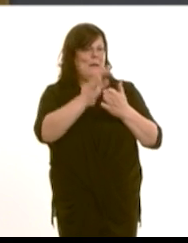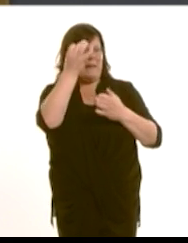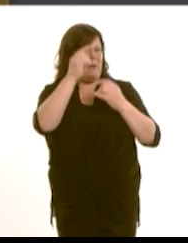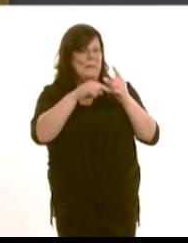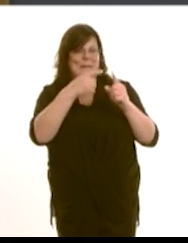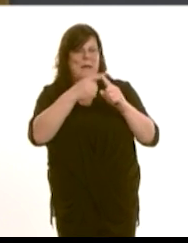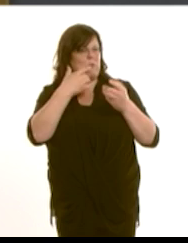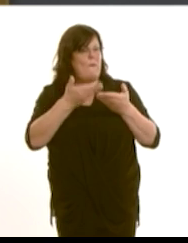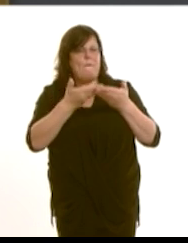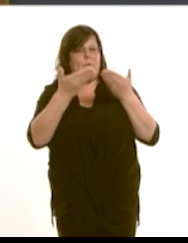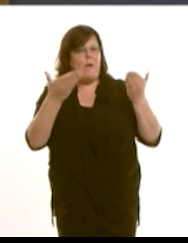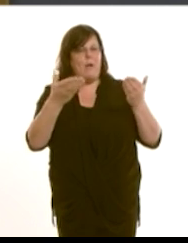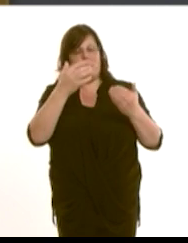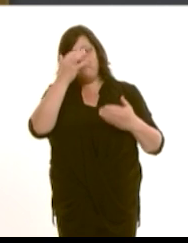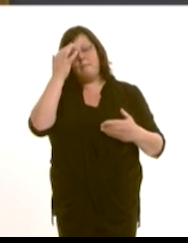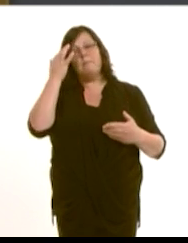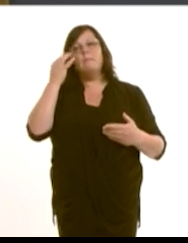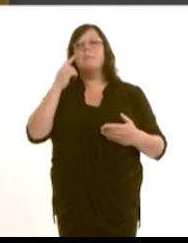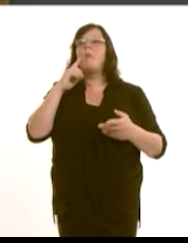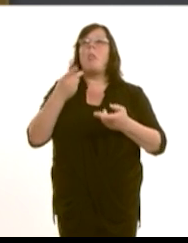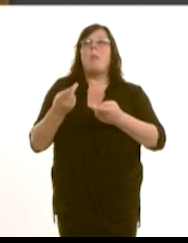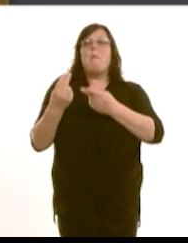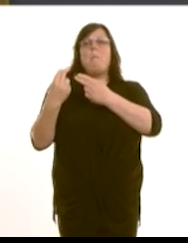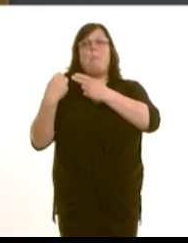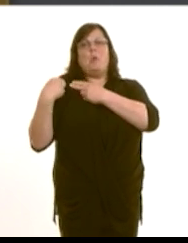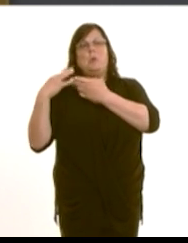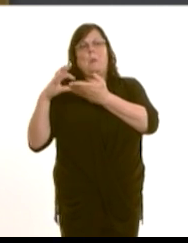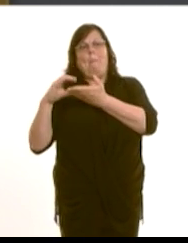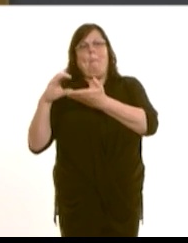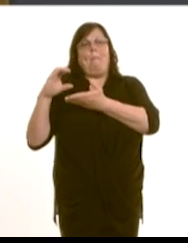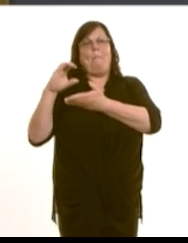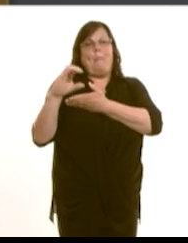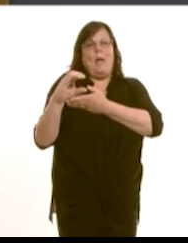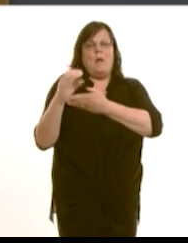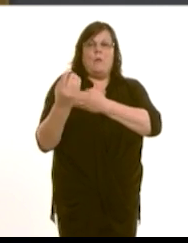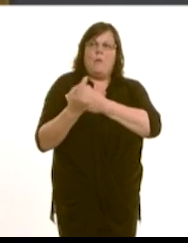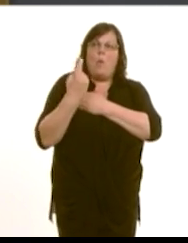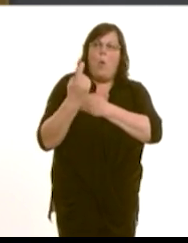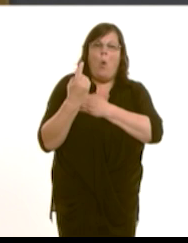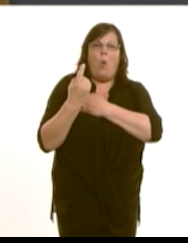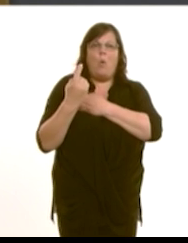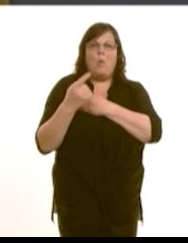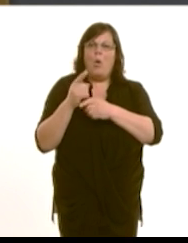The burden weighs most heavily on those people who are least able to pay.